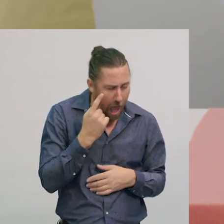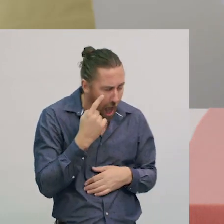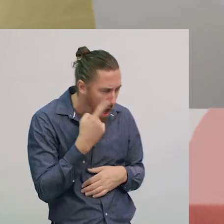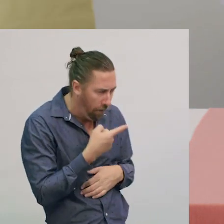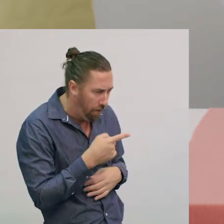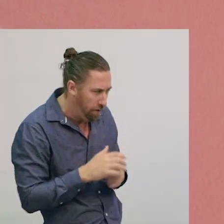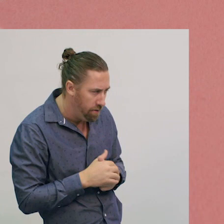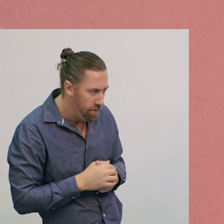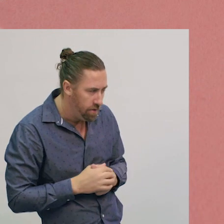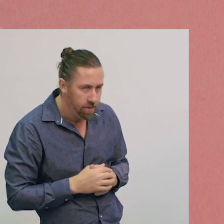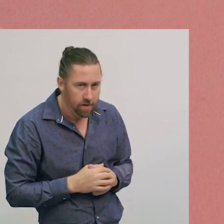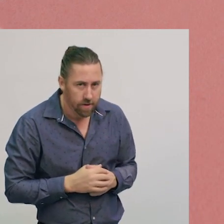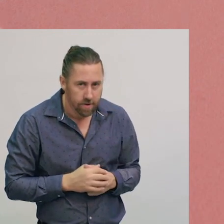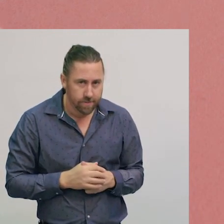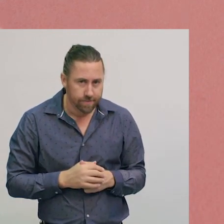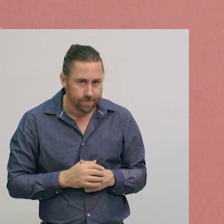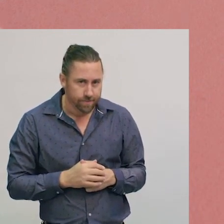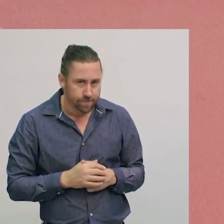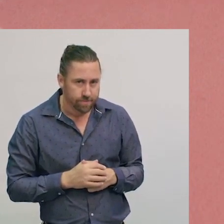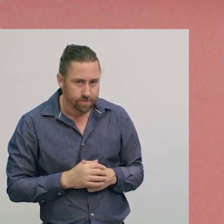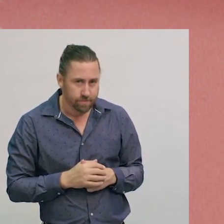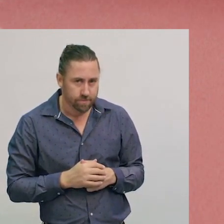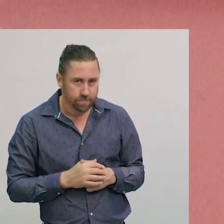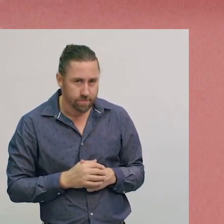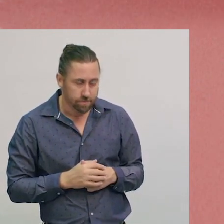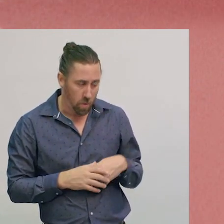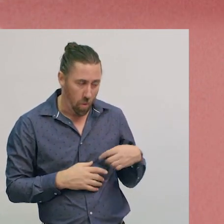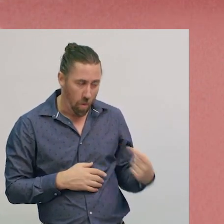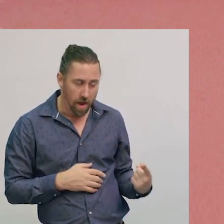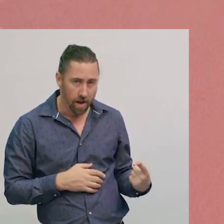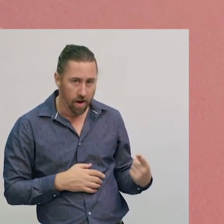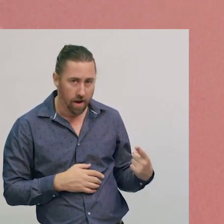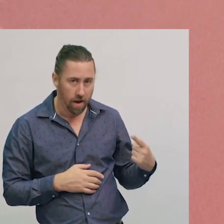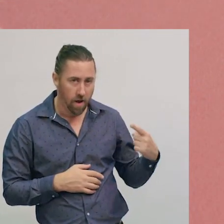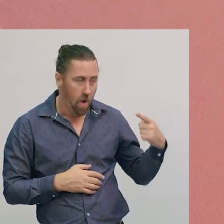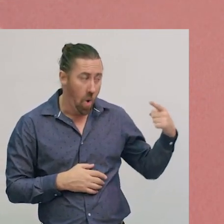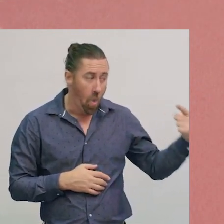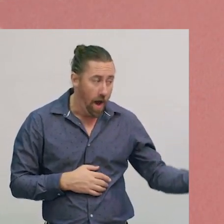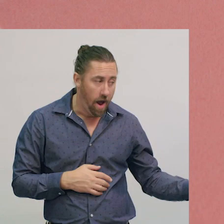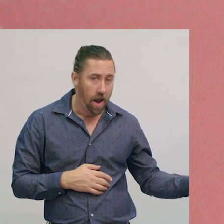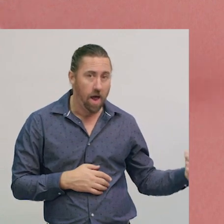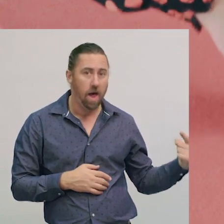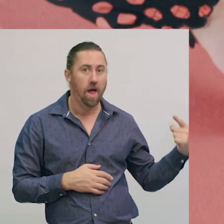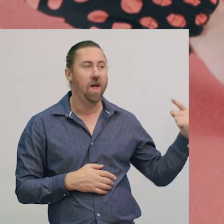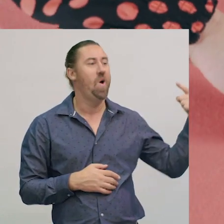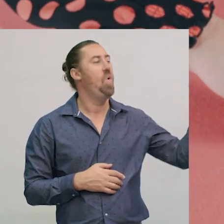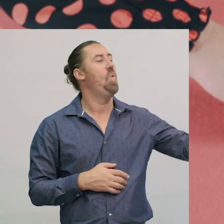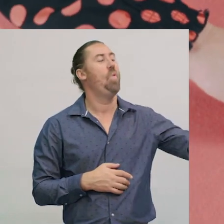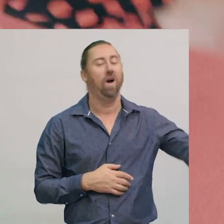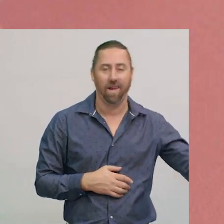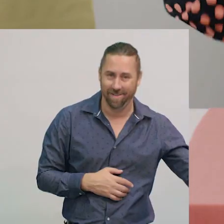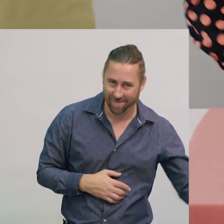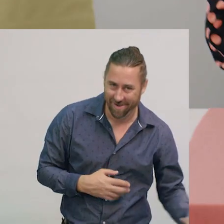A knife for Monique, a knife for Bec, and a knife for me.